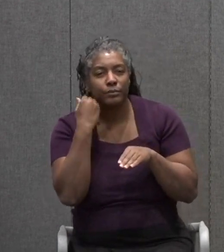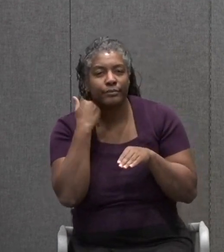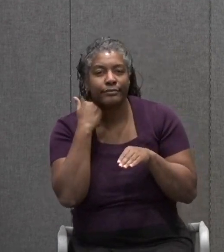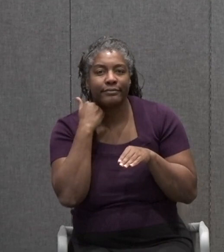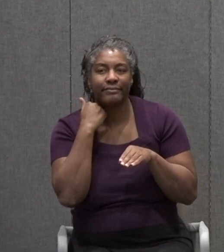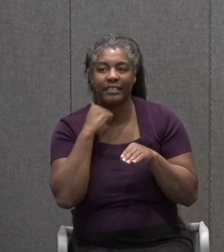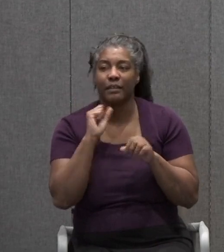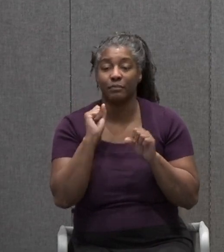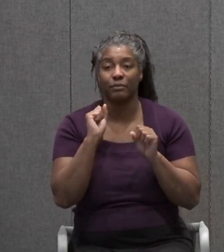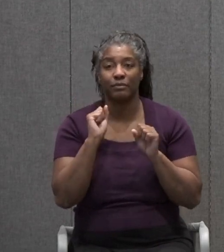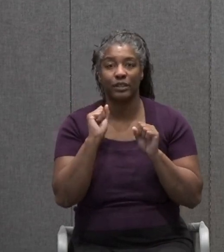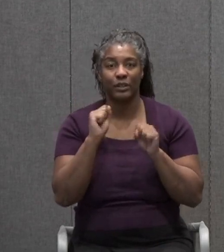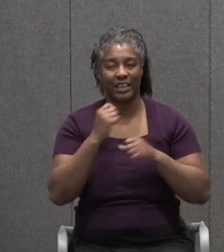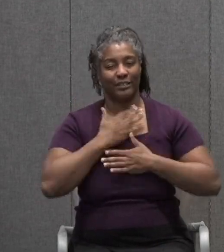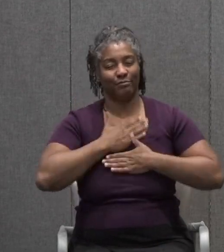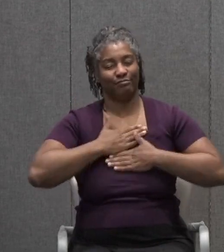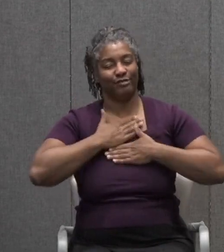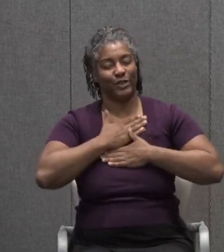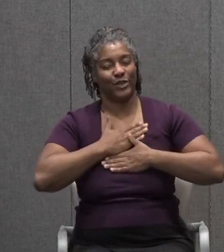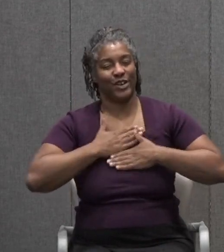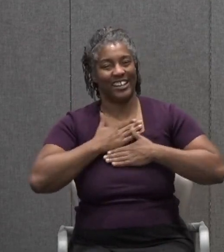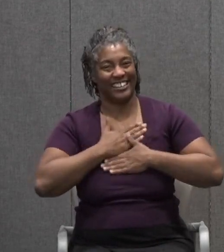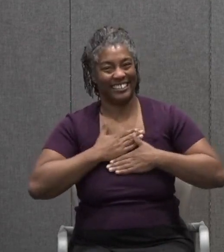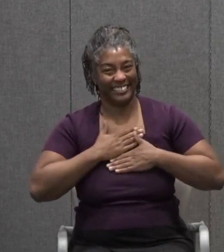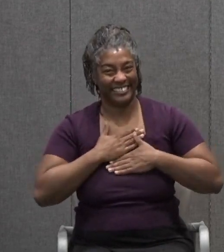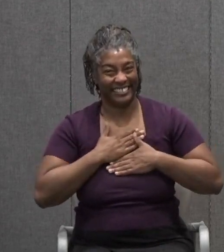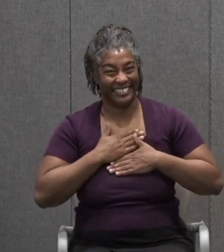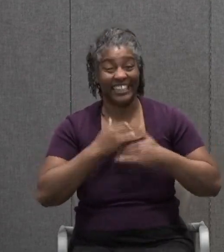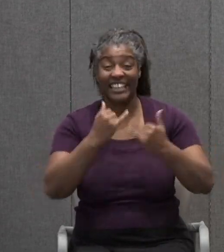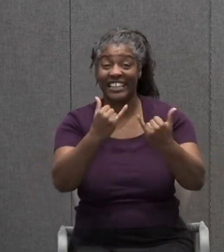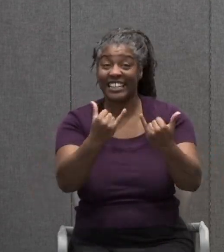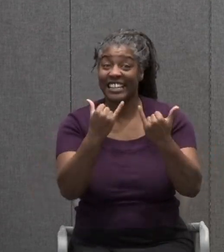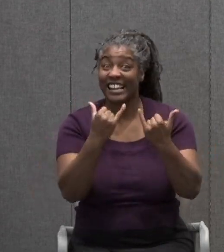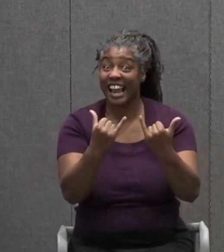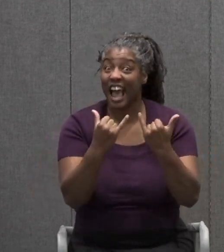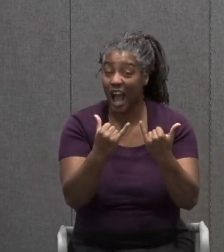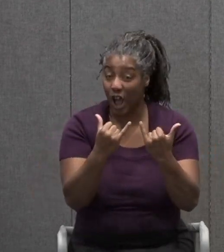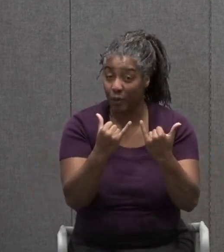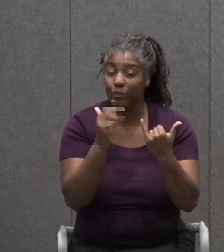I bet you're probably ready for a trip to your secret garden now, aren't you? So whenever you're ready,